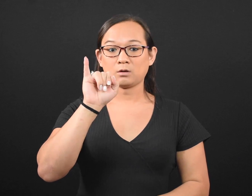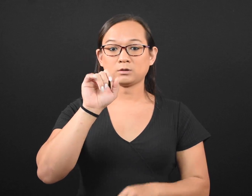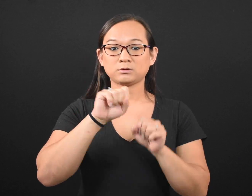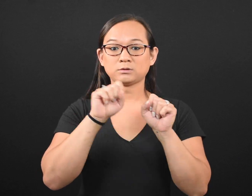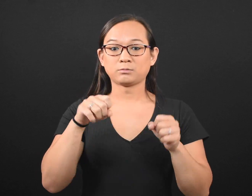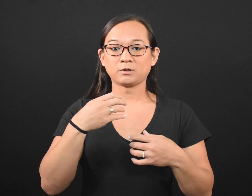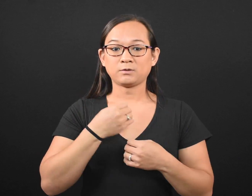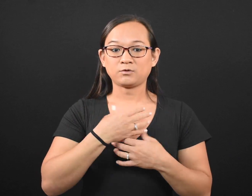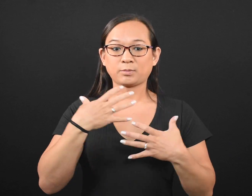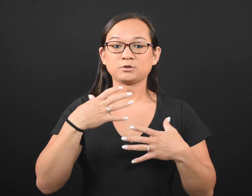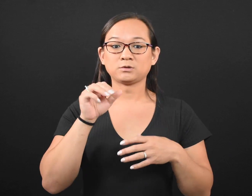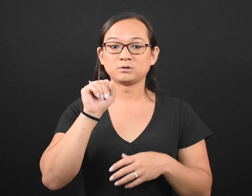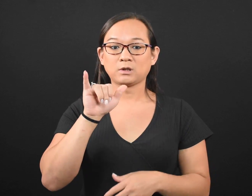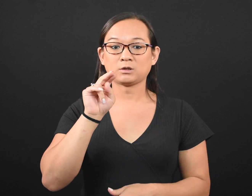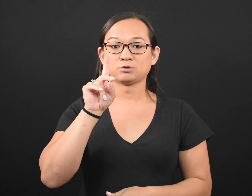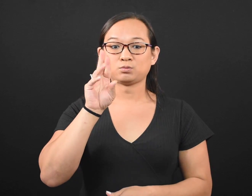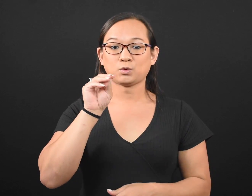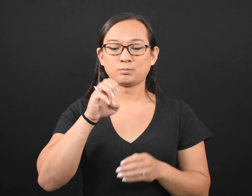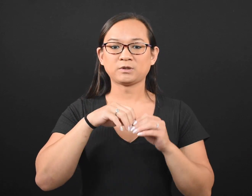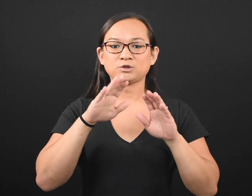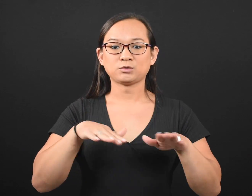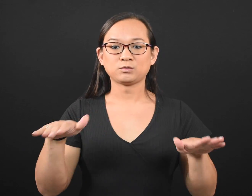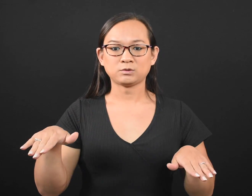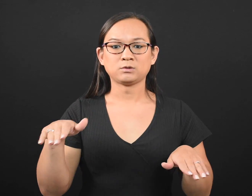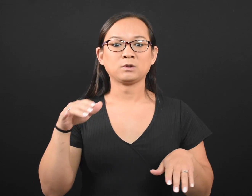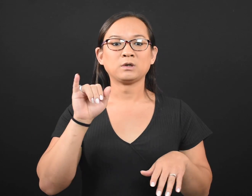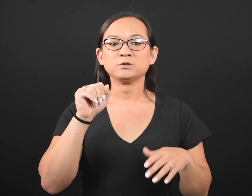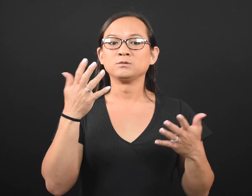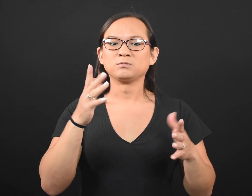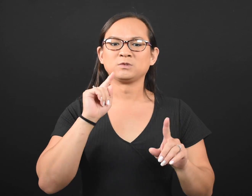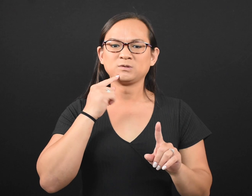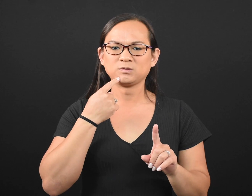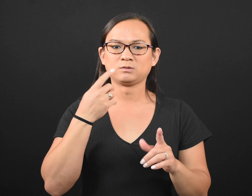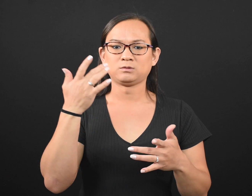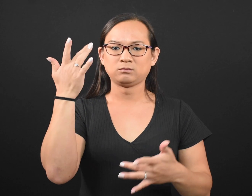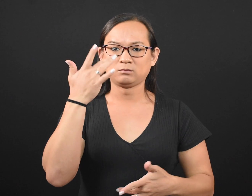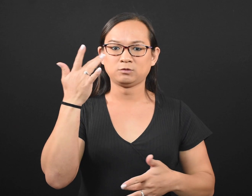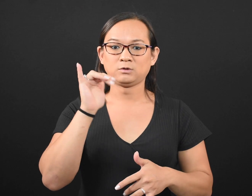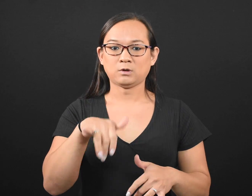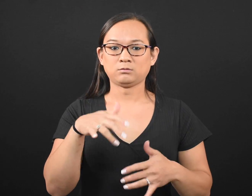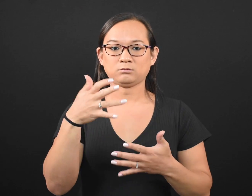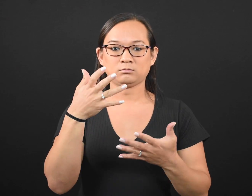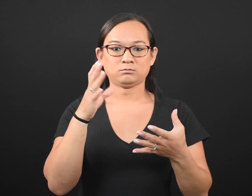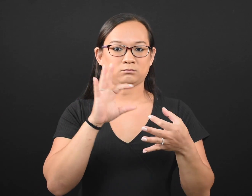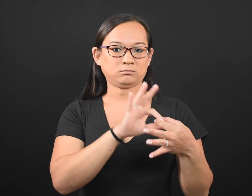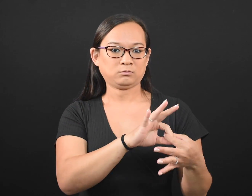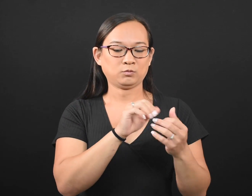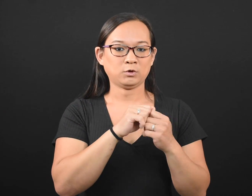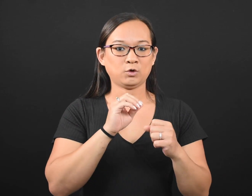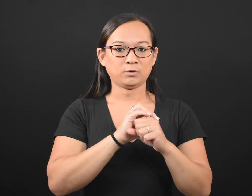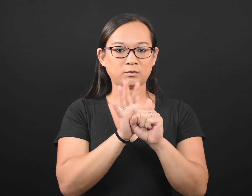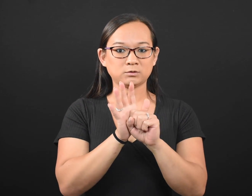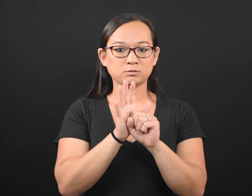inflammatory syndrome in children (MIS-C)? ● Can my child hang out with their friends during the pandemic? Multisystem inflammatory syndrome in children (MIS-C) is a serious condition associated with COVID-19